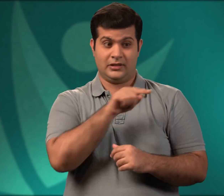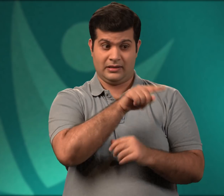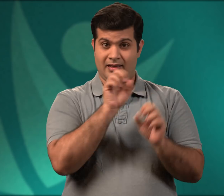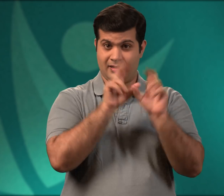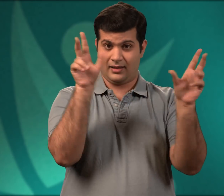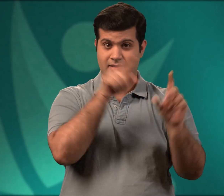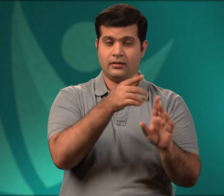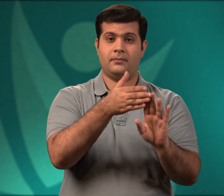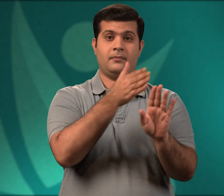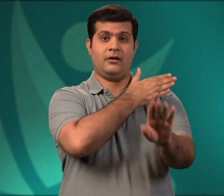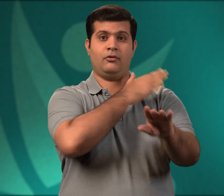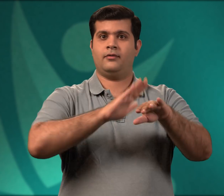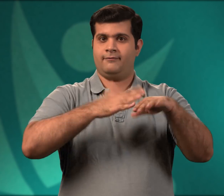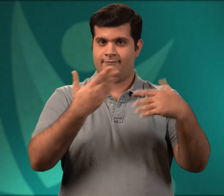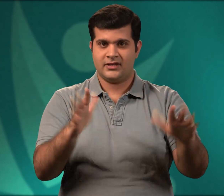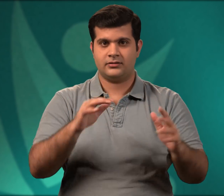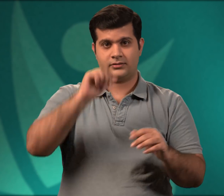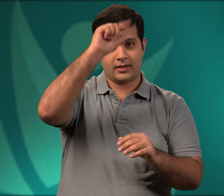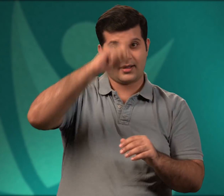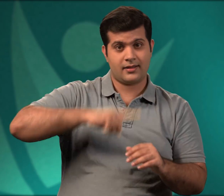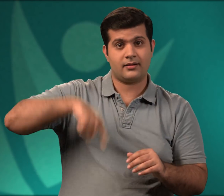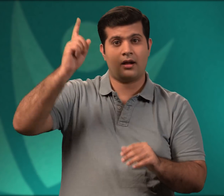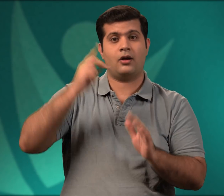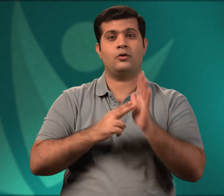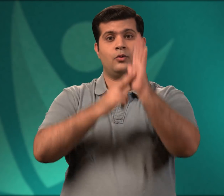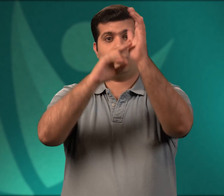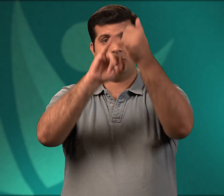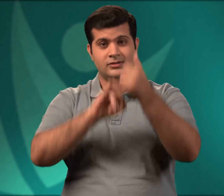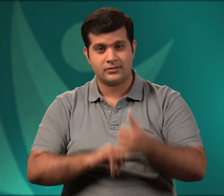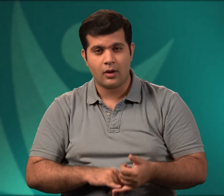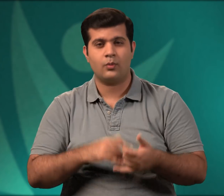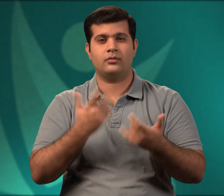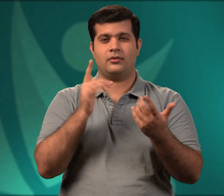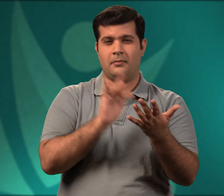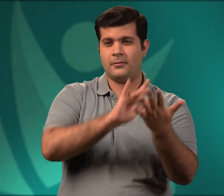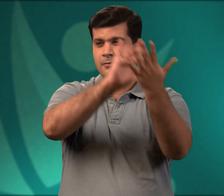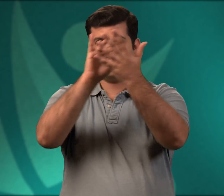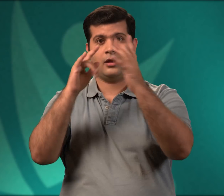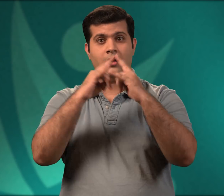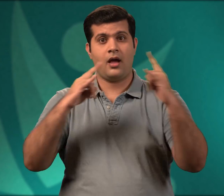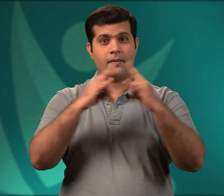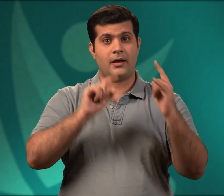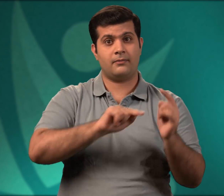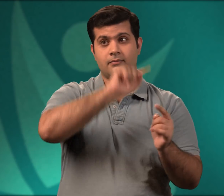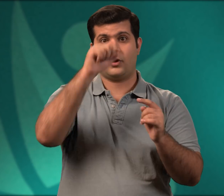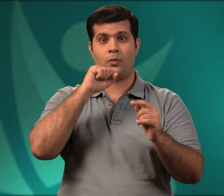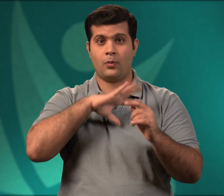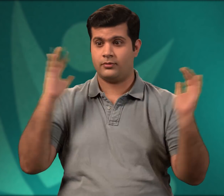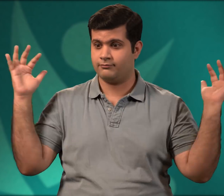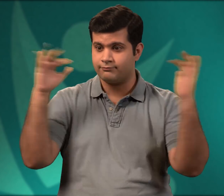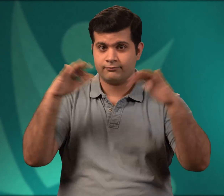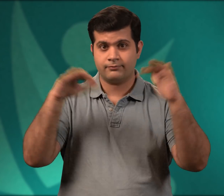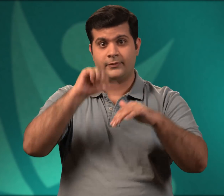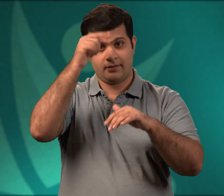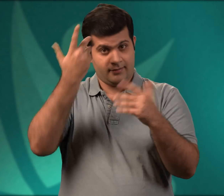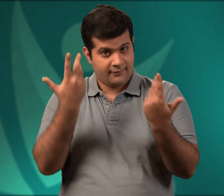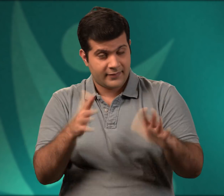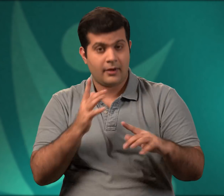In the past YADI have conducted youth camps in North, South and other parts of the country.